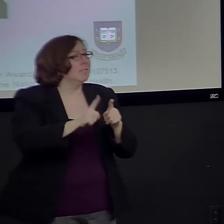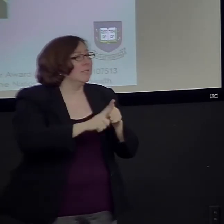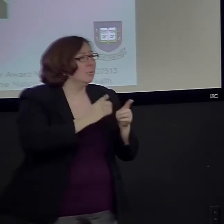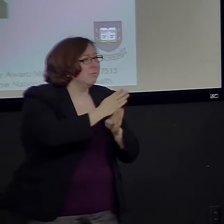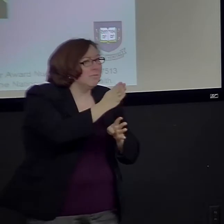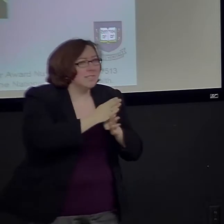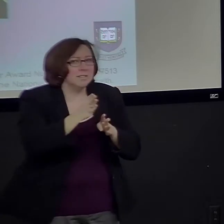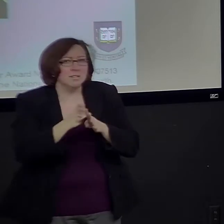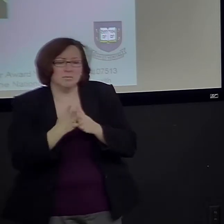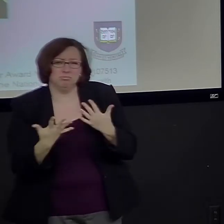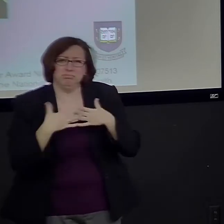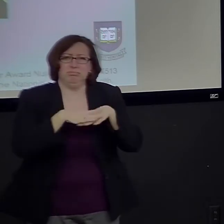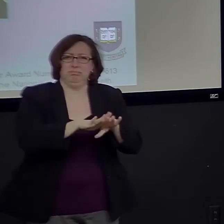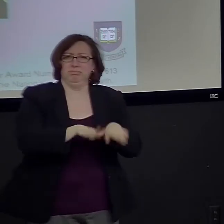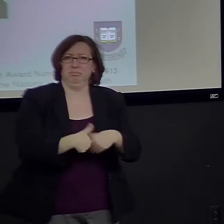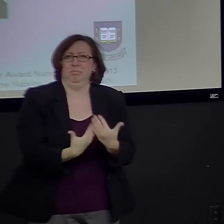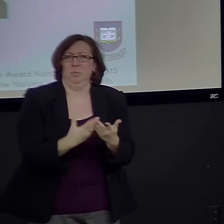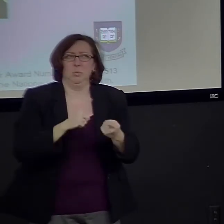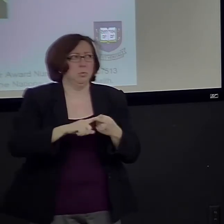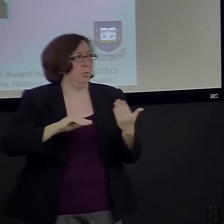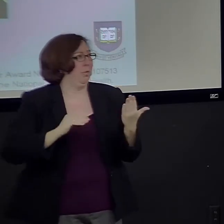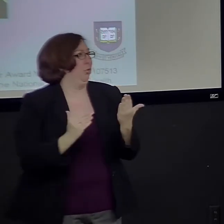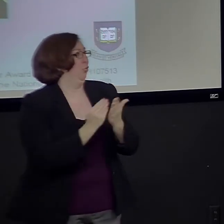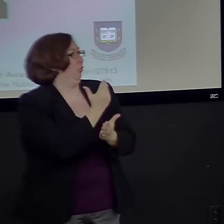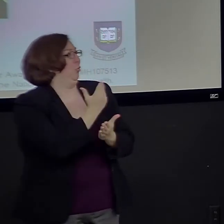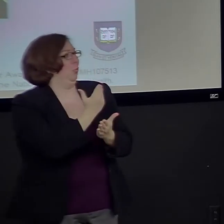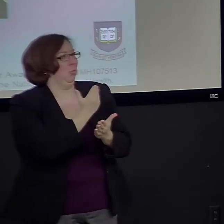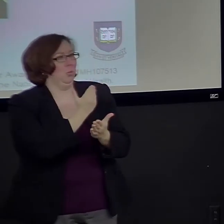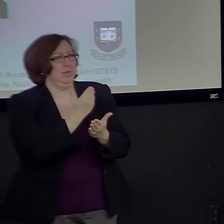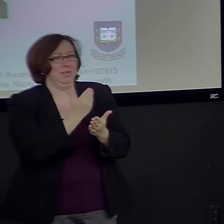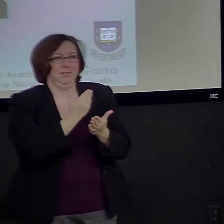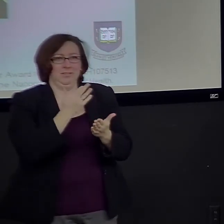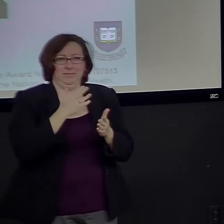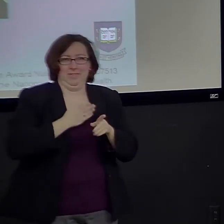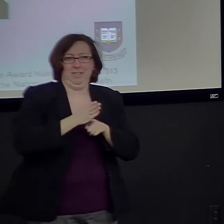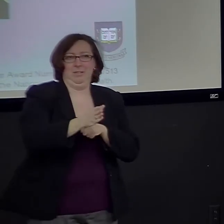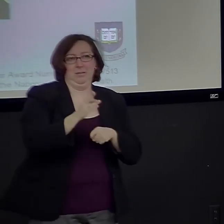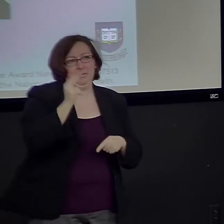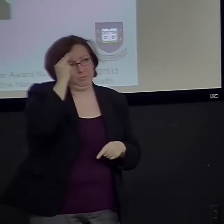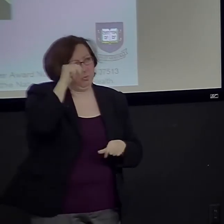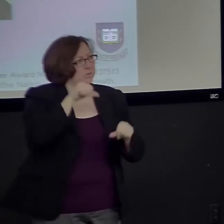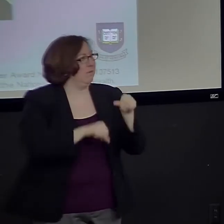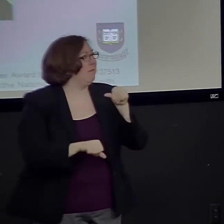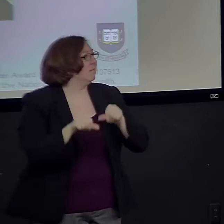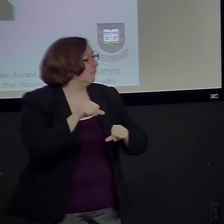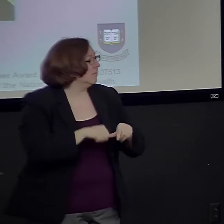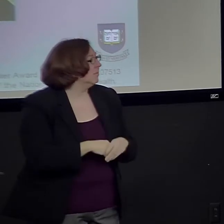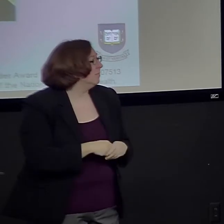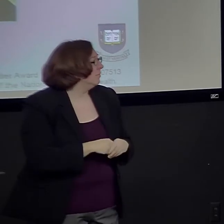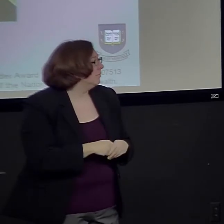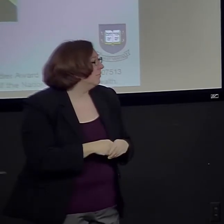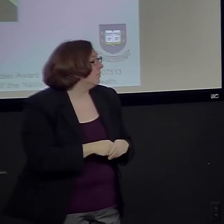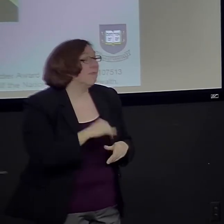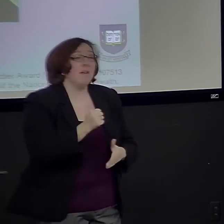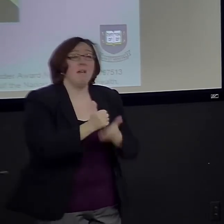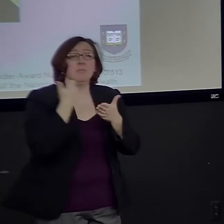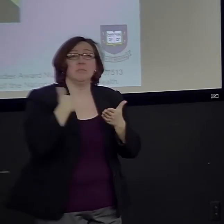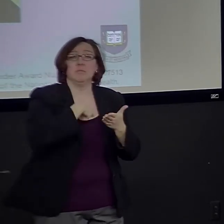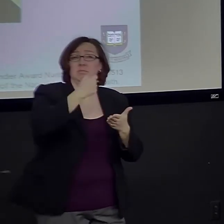contribute to the new and growing field of educational neuroscience. They increase our understanding of the human mind,